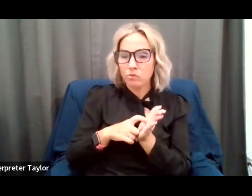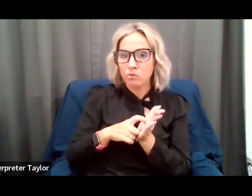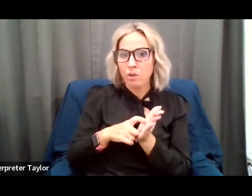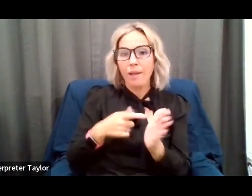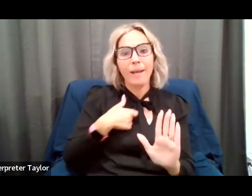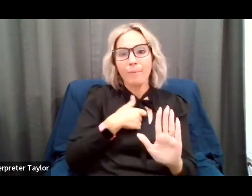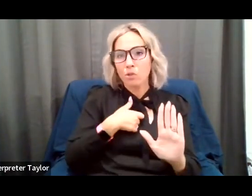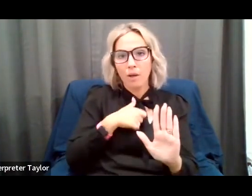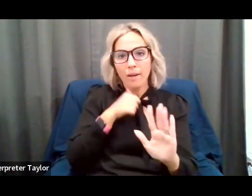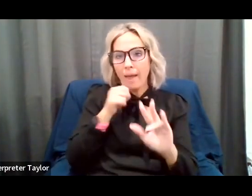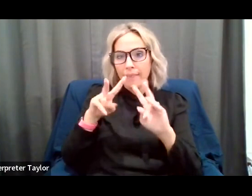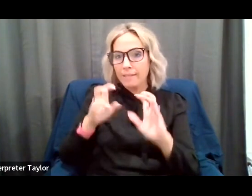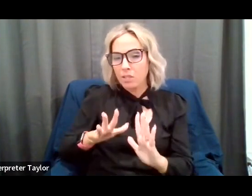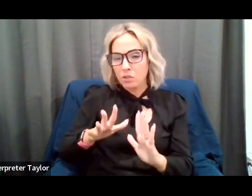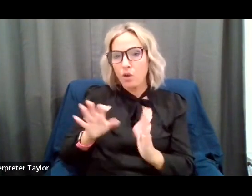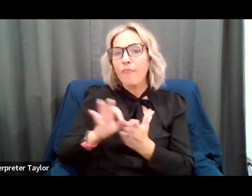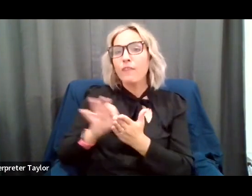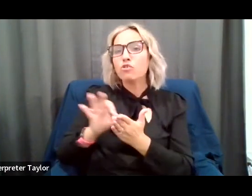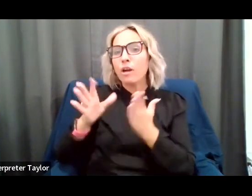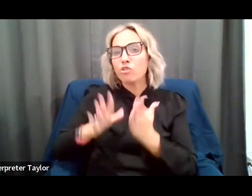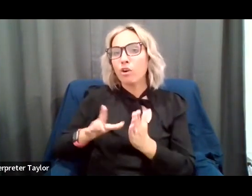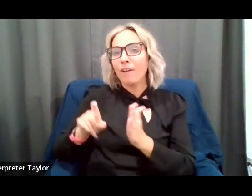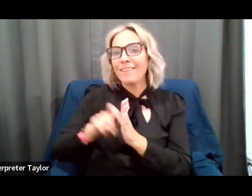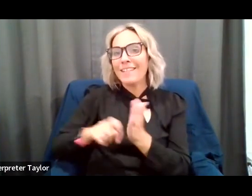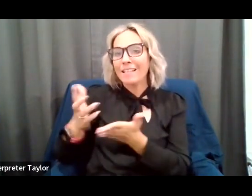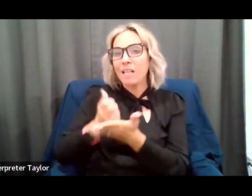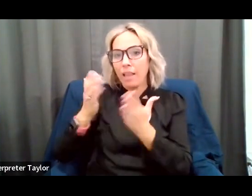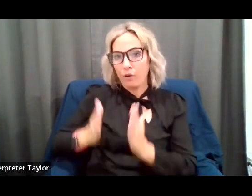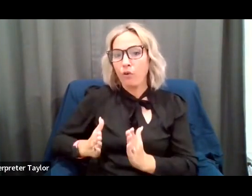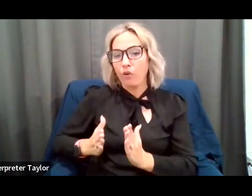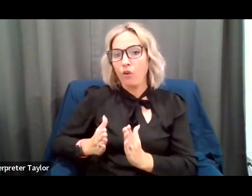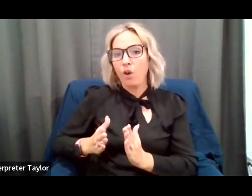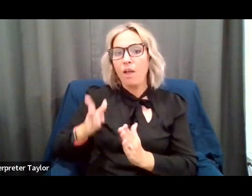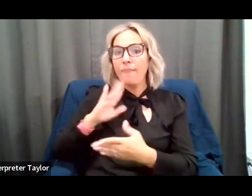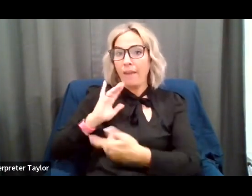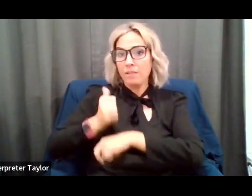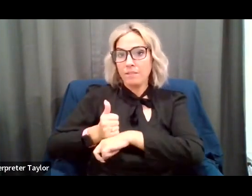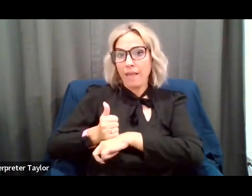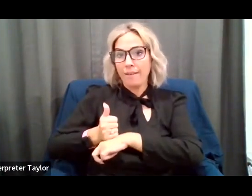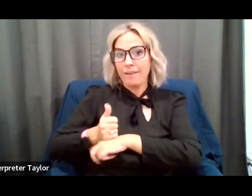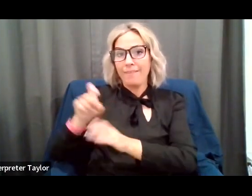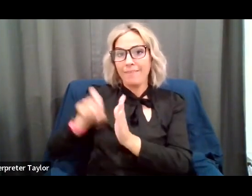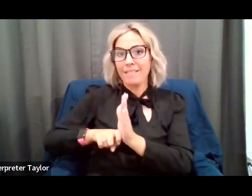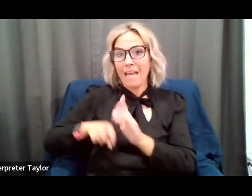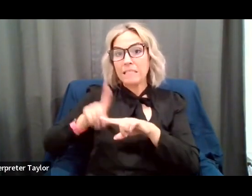not the Assessor, the Treasurer Tax Collector. The Treasurer Tax Collector is going to set the tax needed to pay back the Bonds,